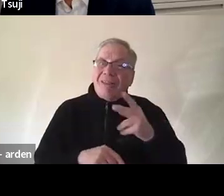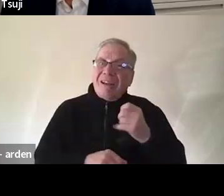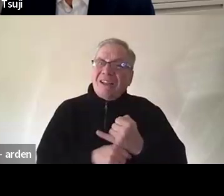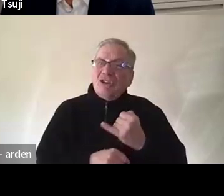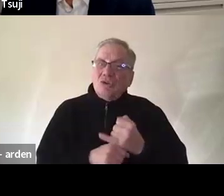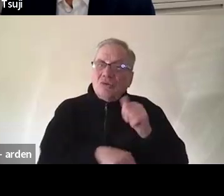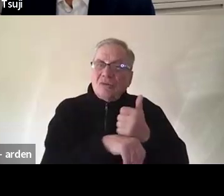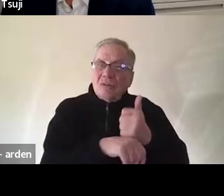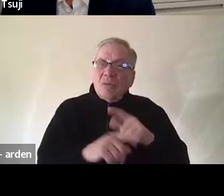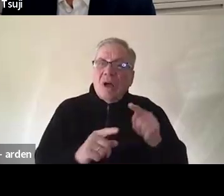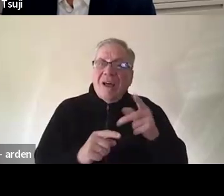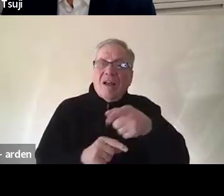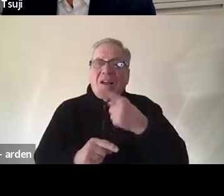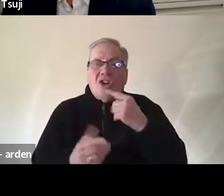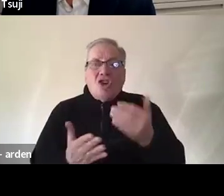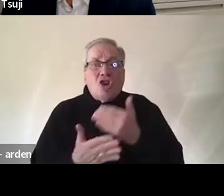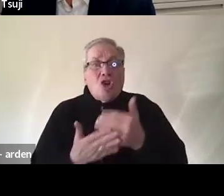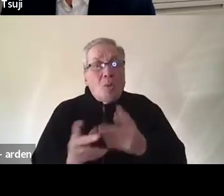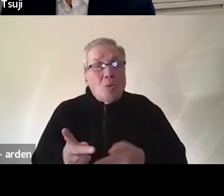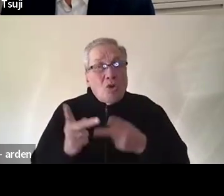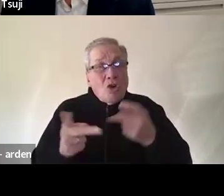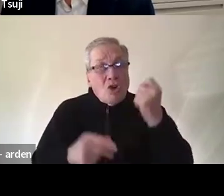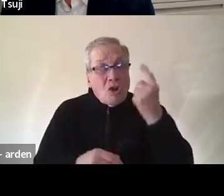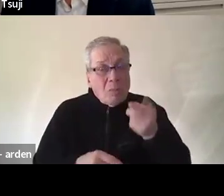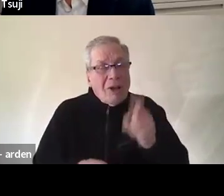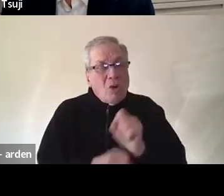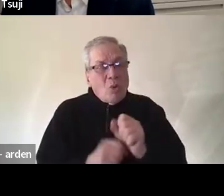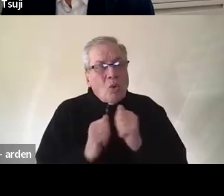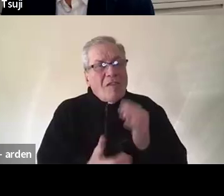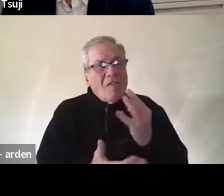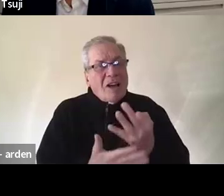For the new proposals you have to work with financial aid and you have to